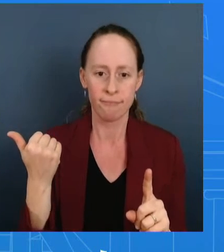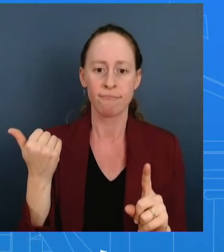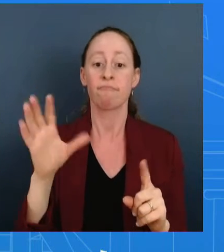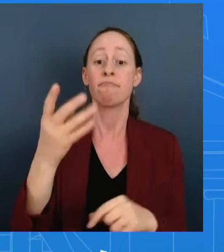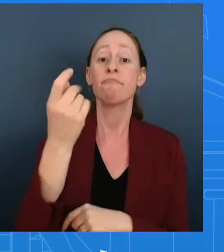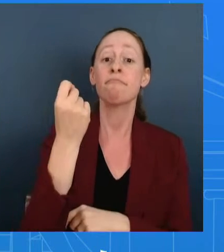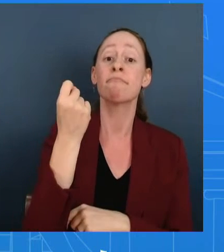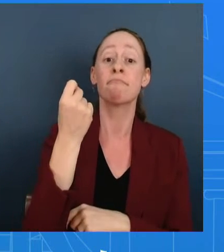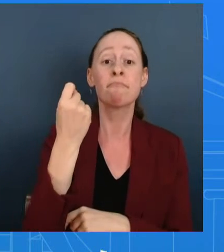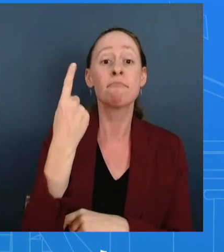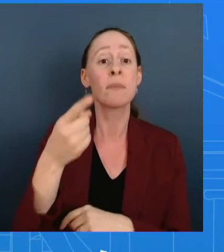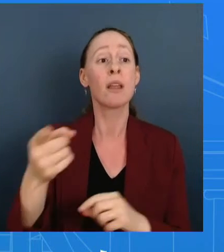They wouldn't be coming --